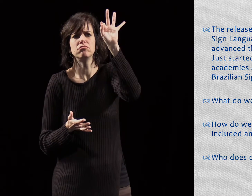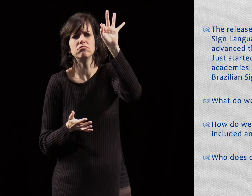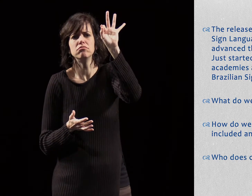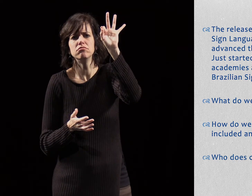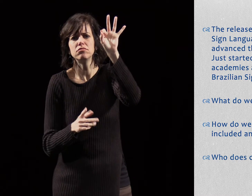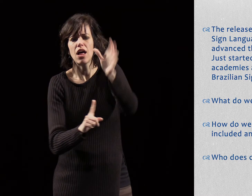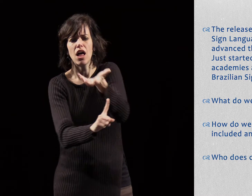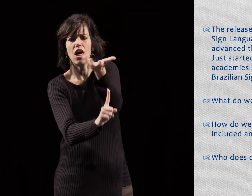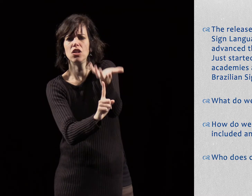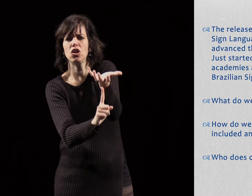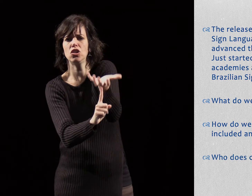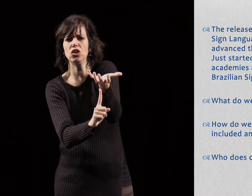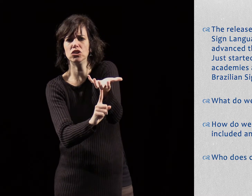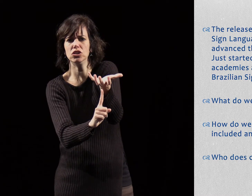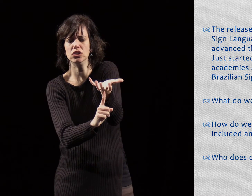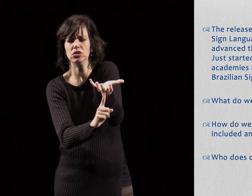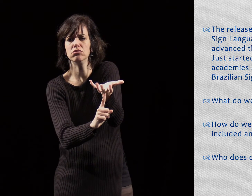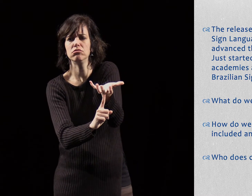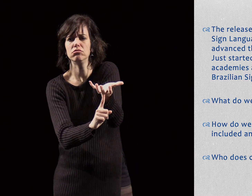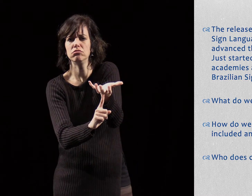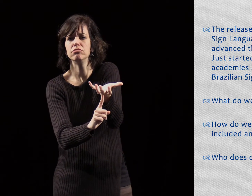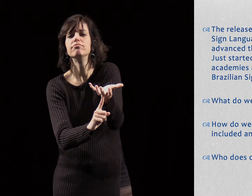Another question, who chooses?